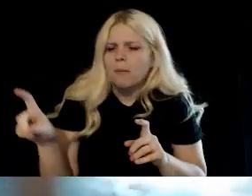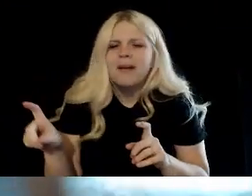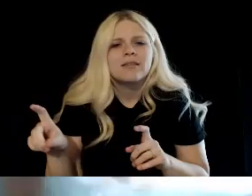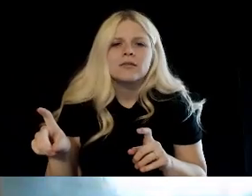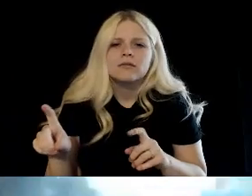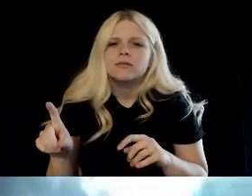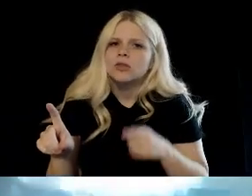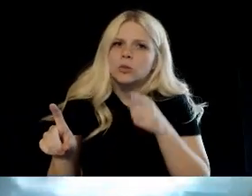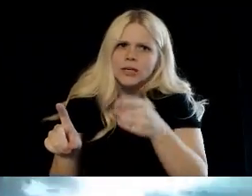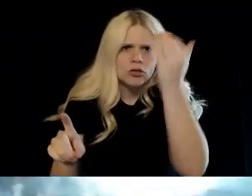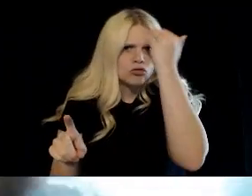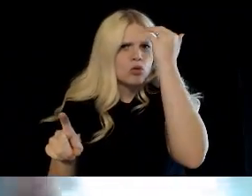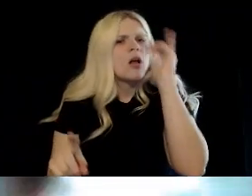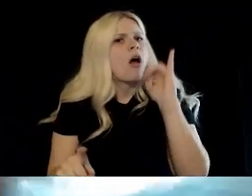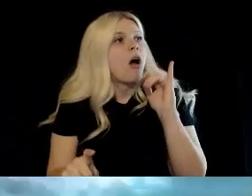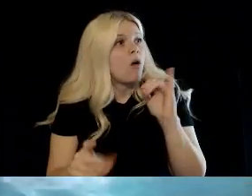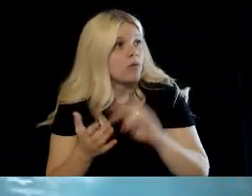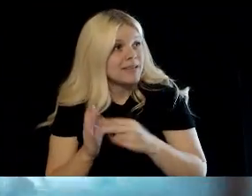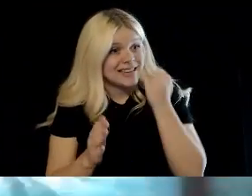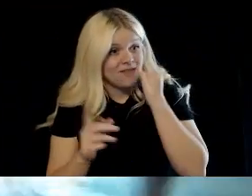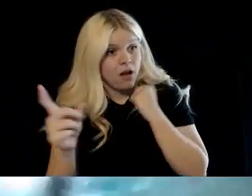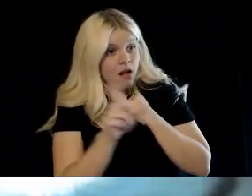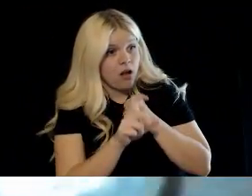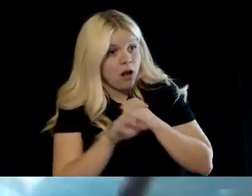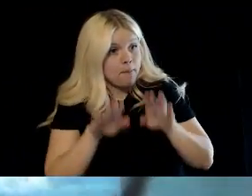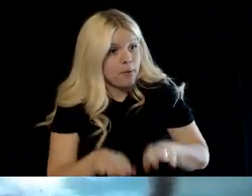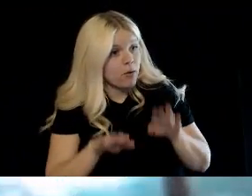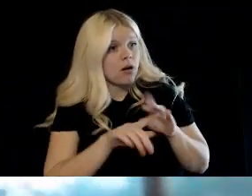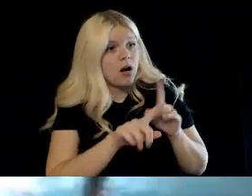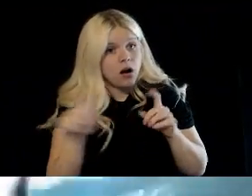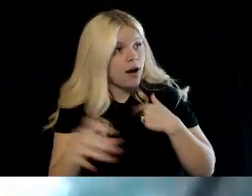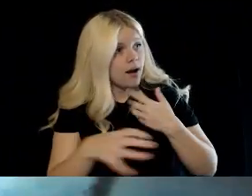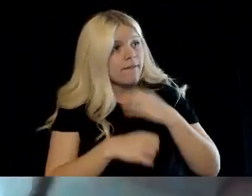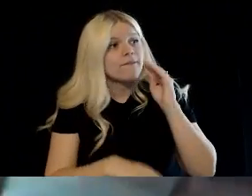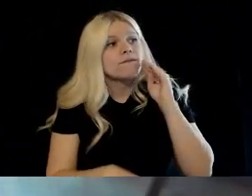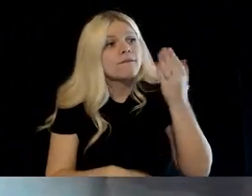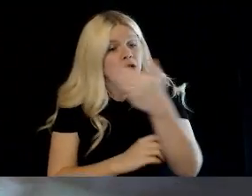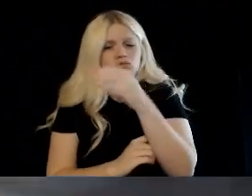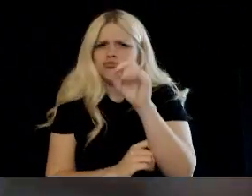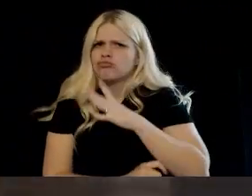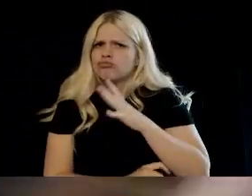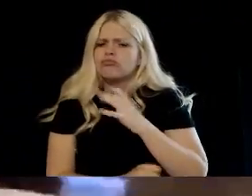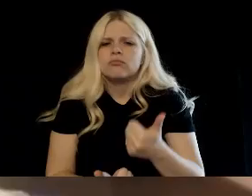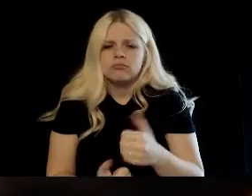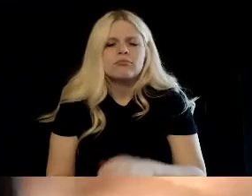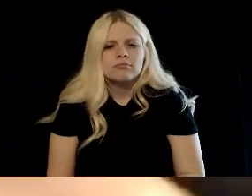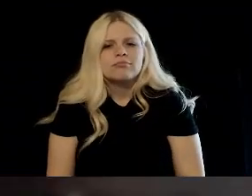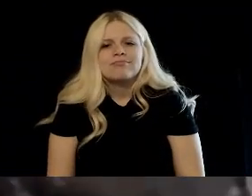fish. So now he's actually gonna hang out inside for a little bit. Because we're gonna go feed the guys outside